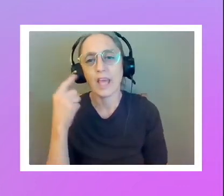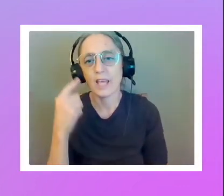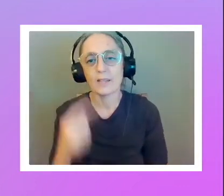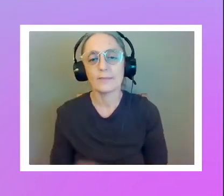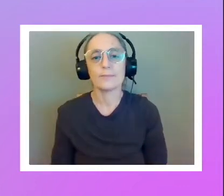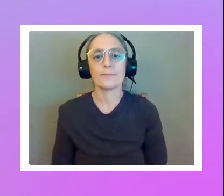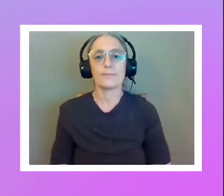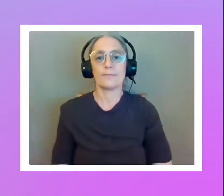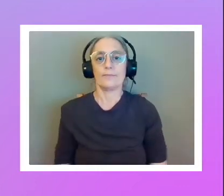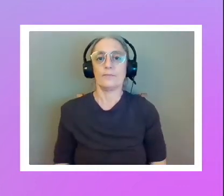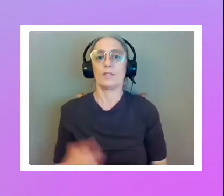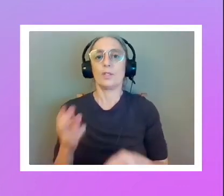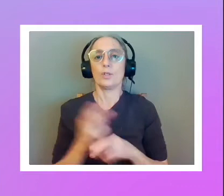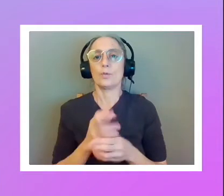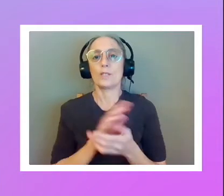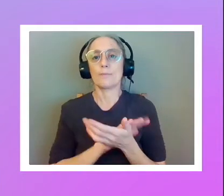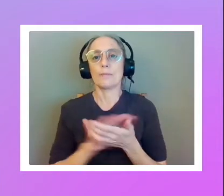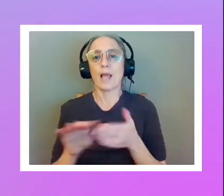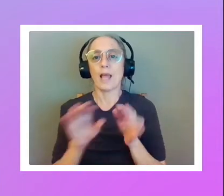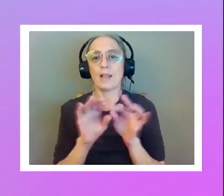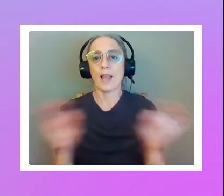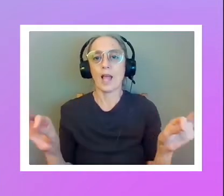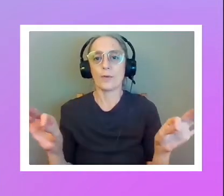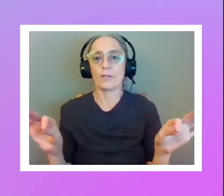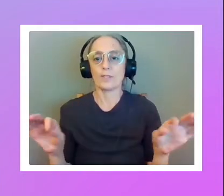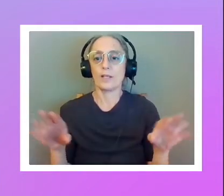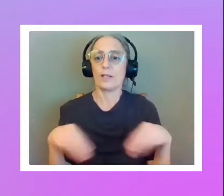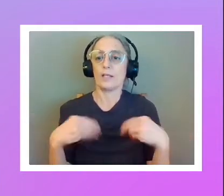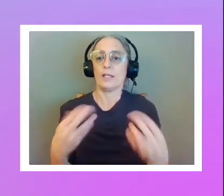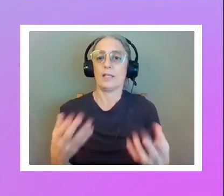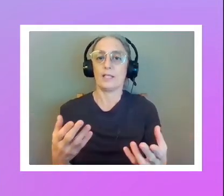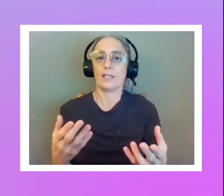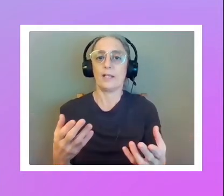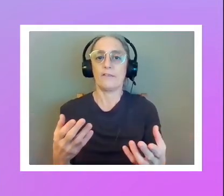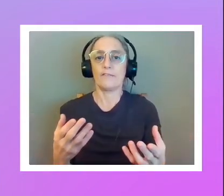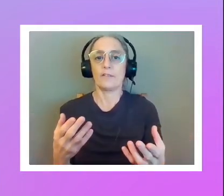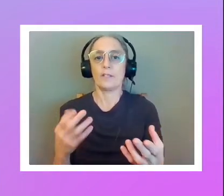Use plain language give just the info your users need,